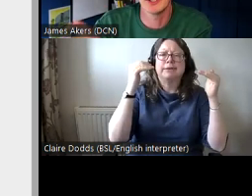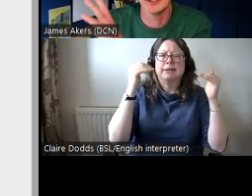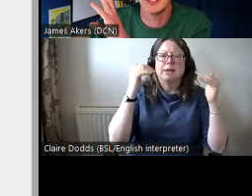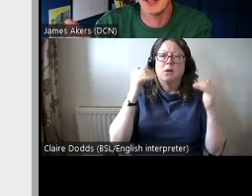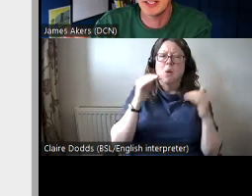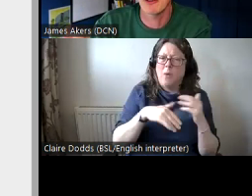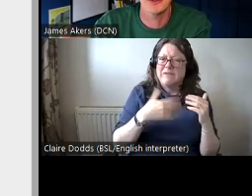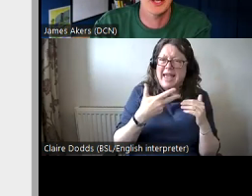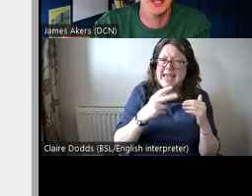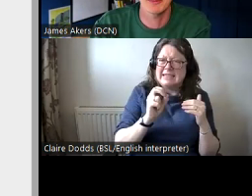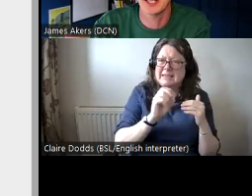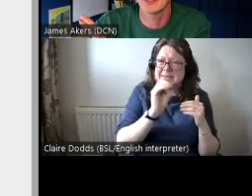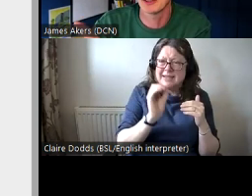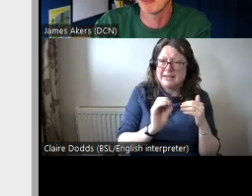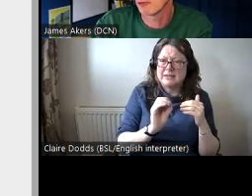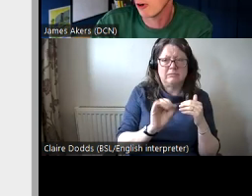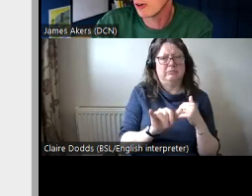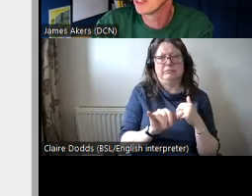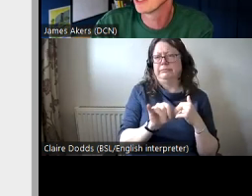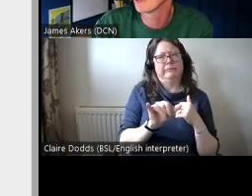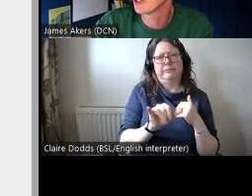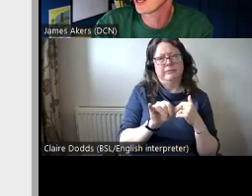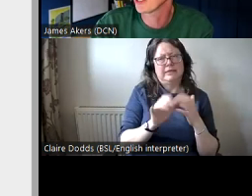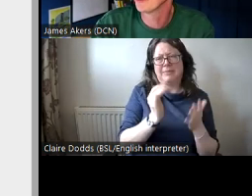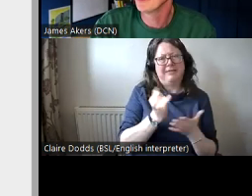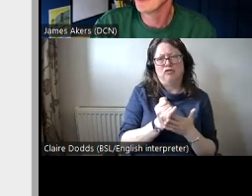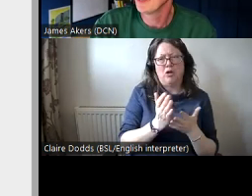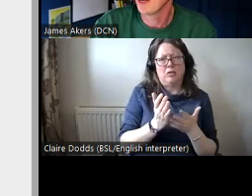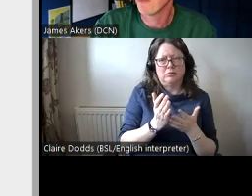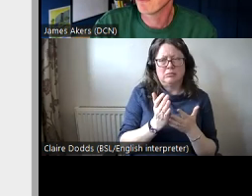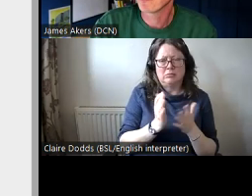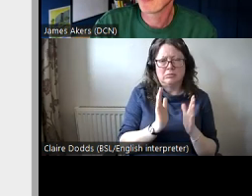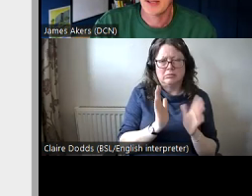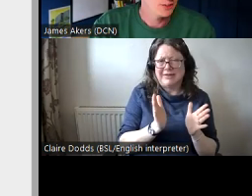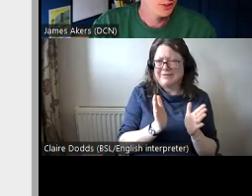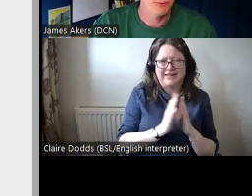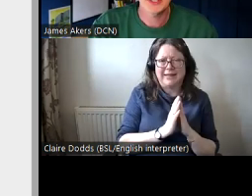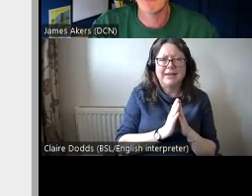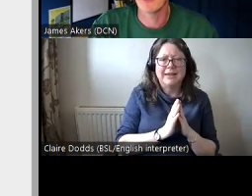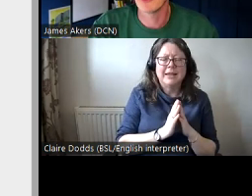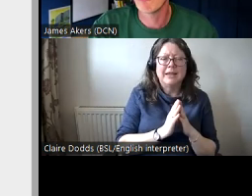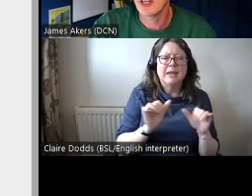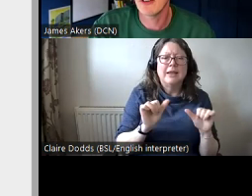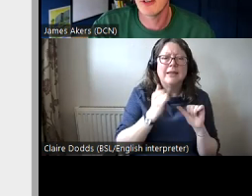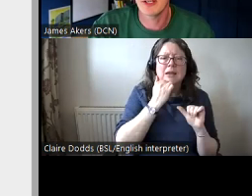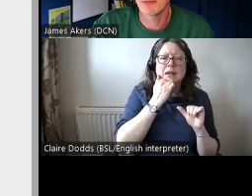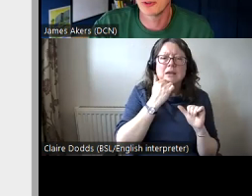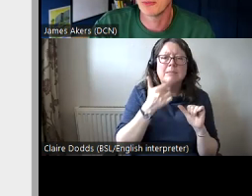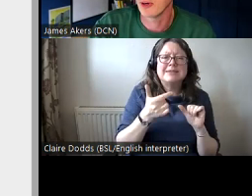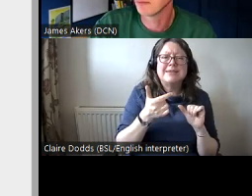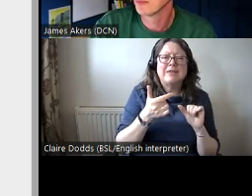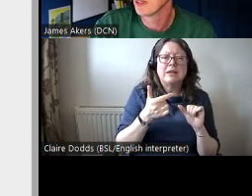but if it is over 80%, there's something wrong, something to check. Number seven, really important one.